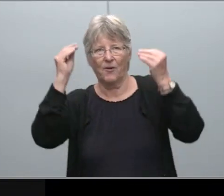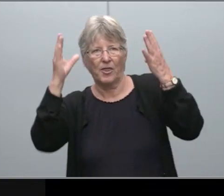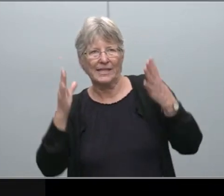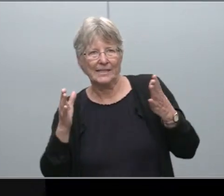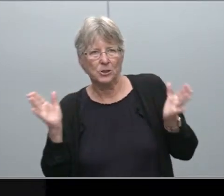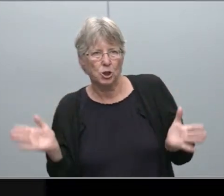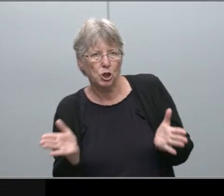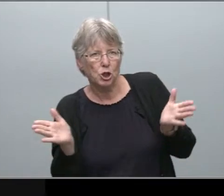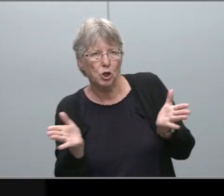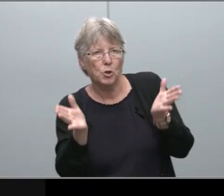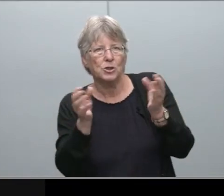so you keep me honest.